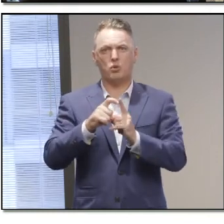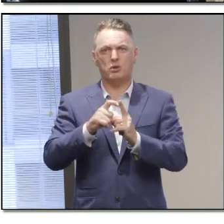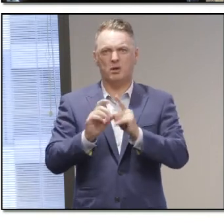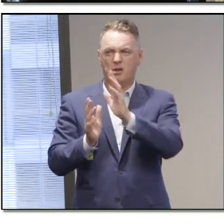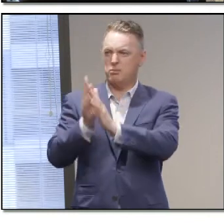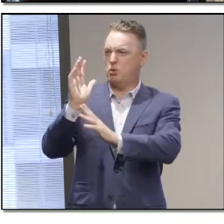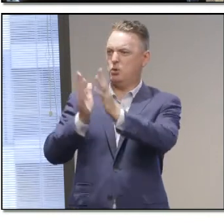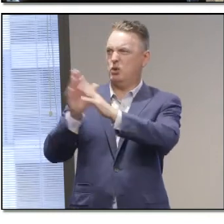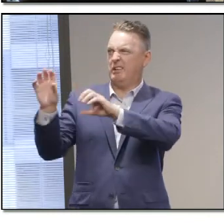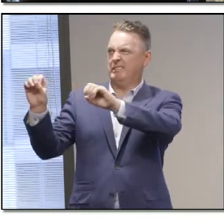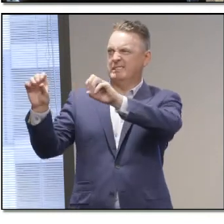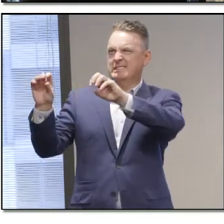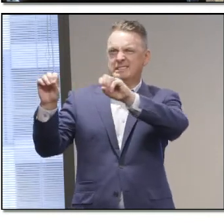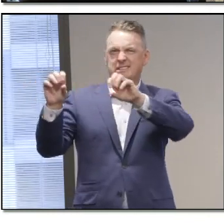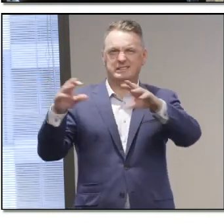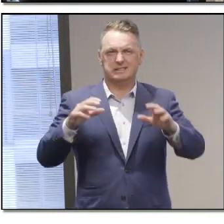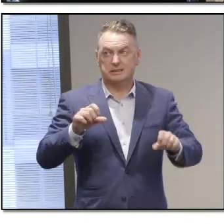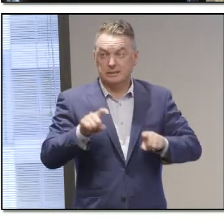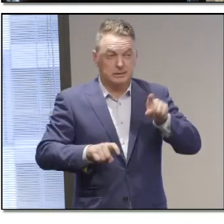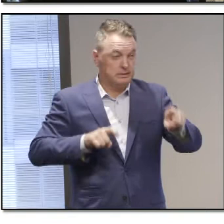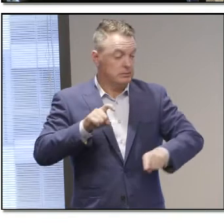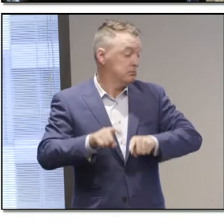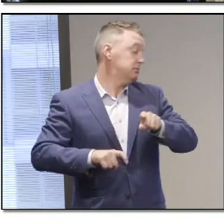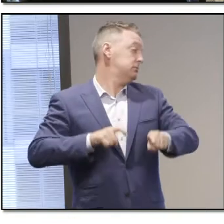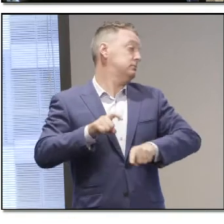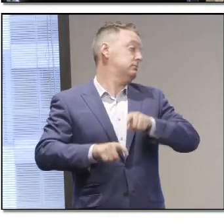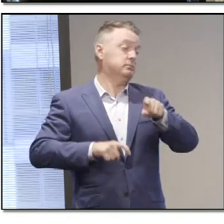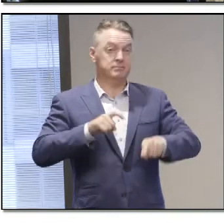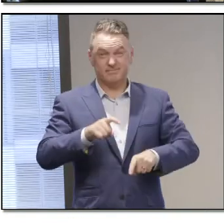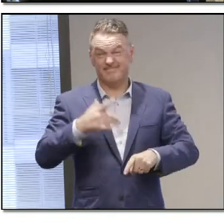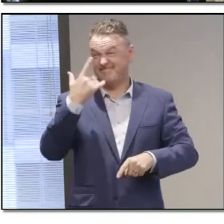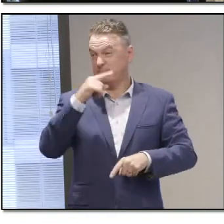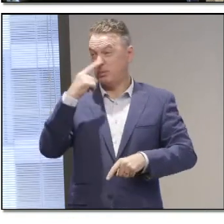and they leak, so people inside the houses are being exposed people outside the houses are being